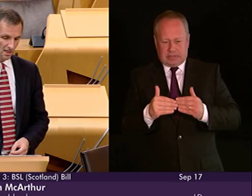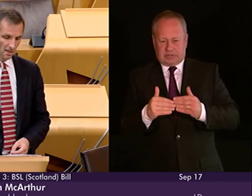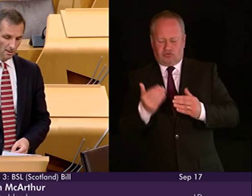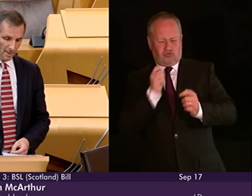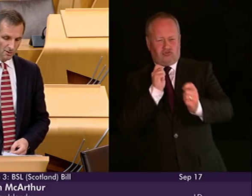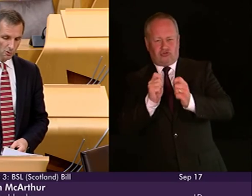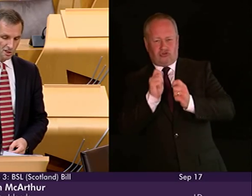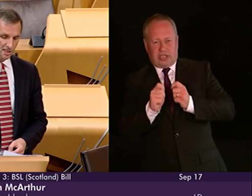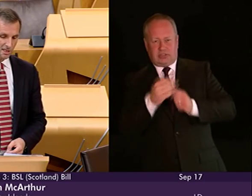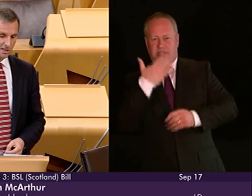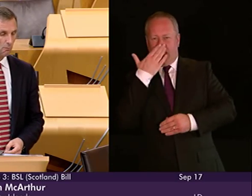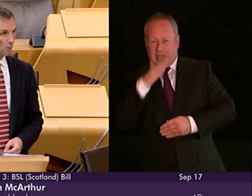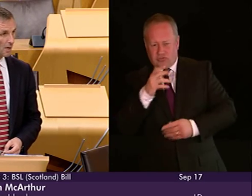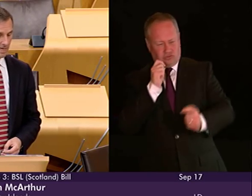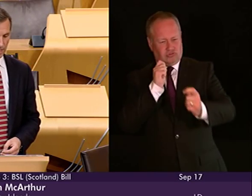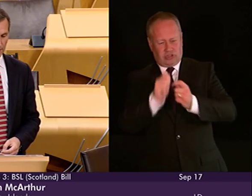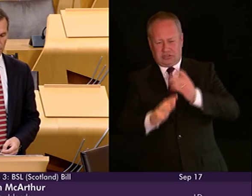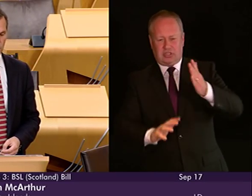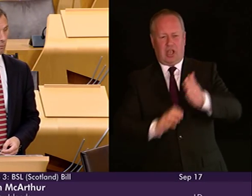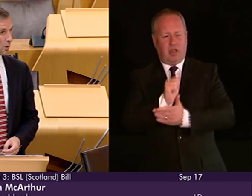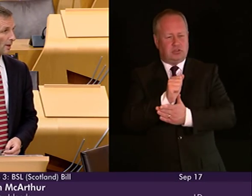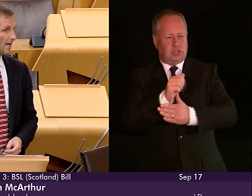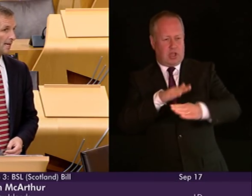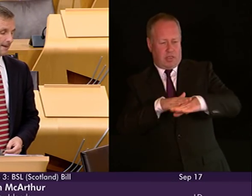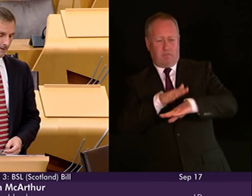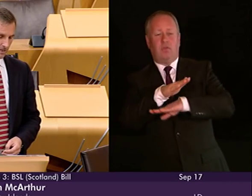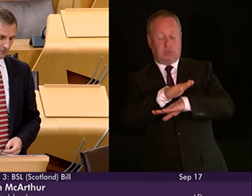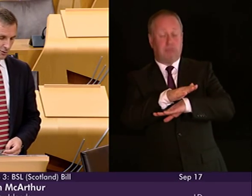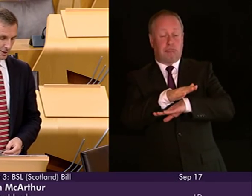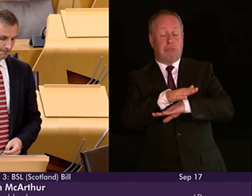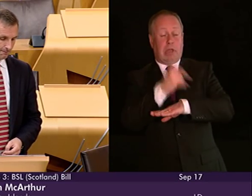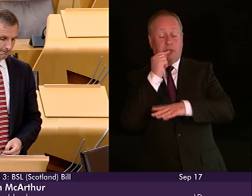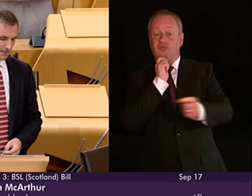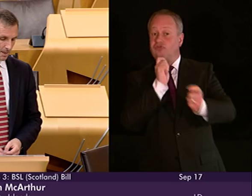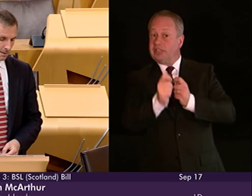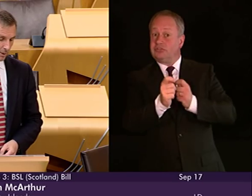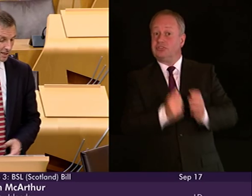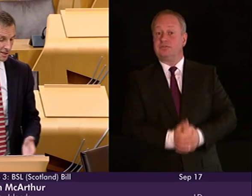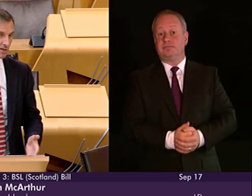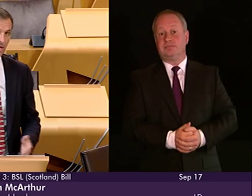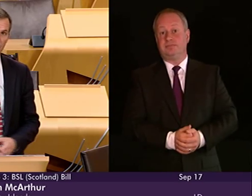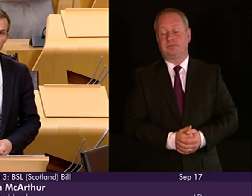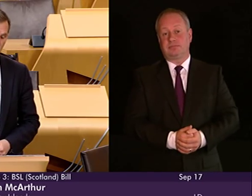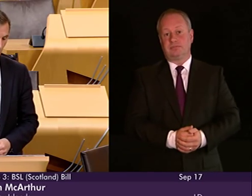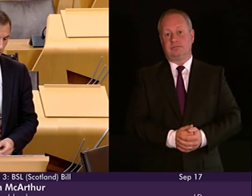that will make those changes more likely—and quicker—in future. By increasing recognition